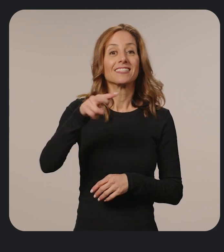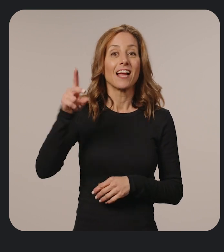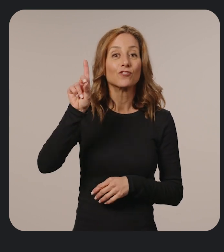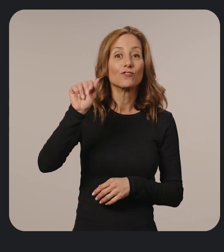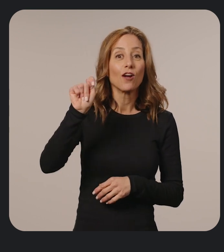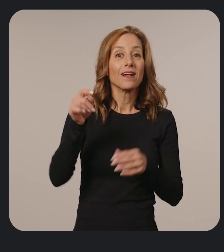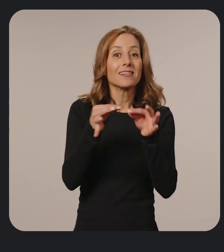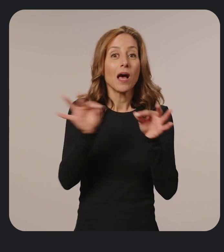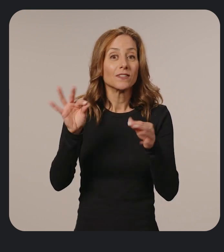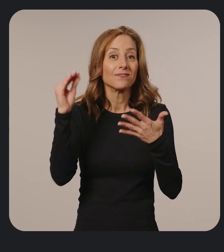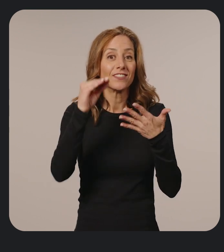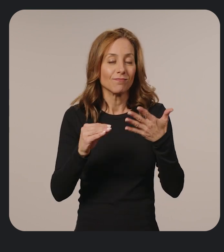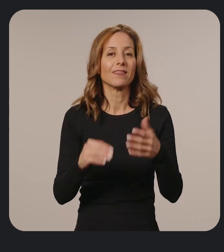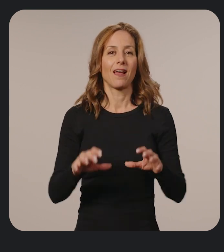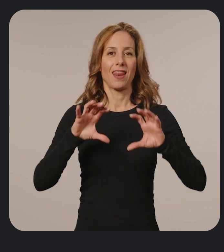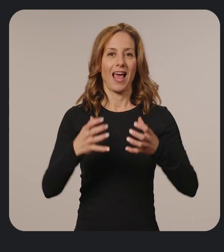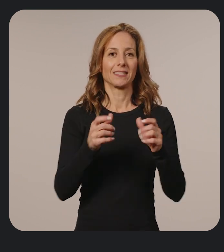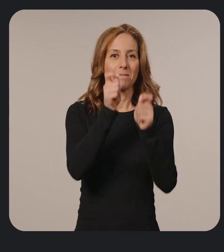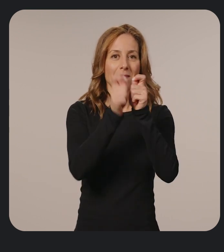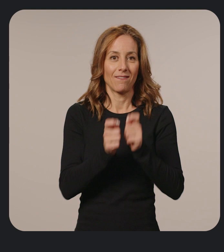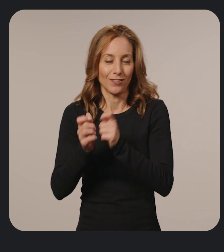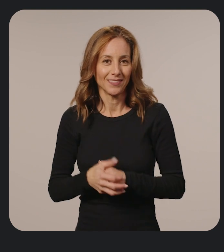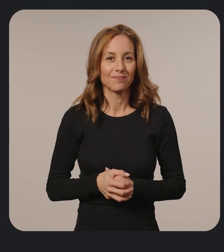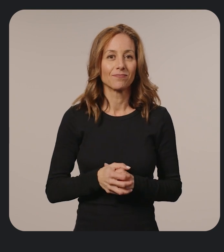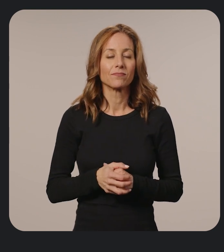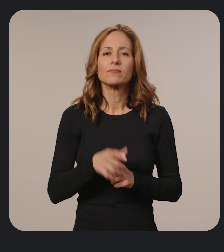A second Dart 3 language feature is class modifiers.